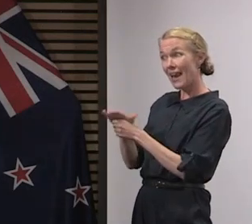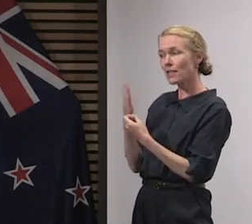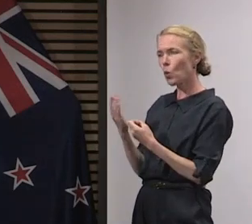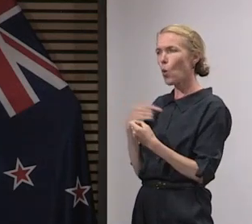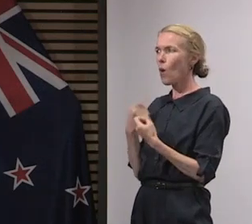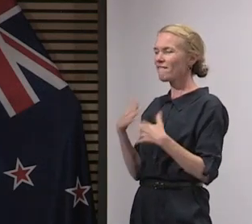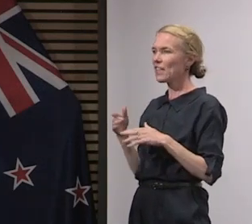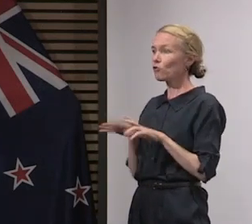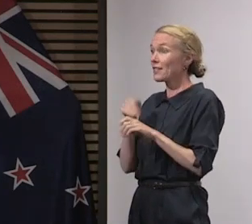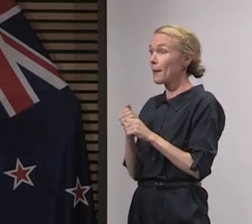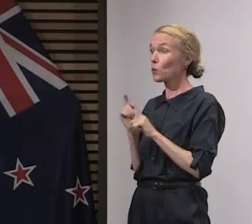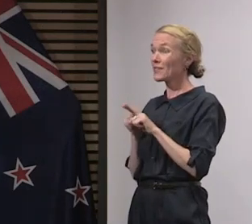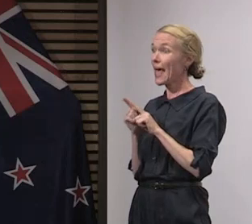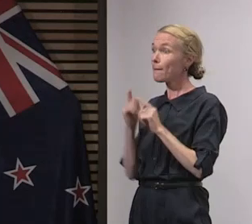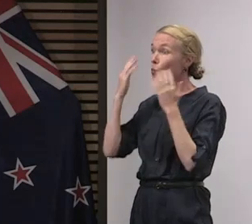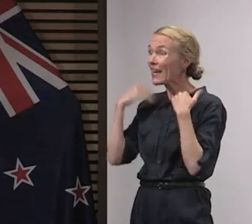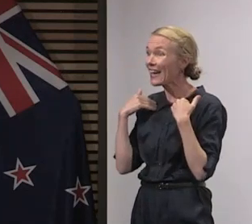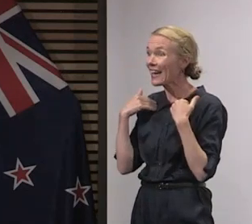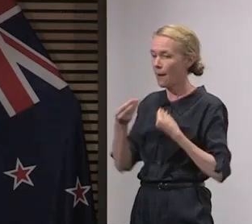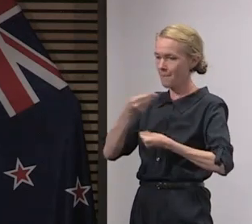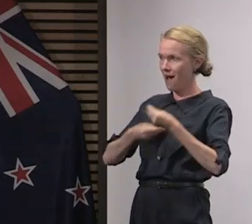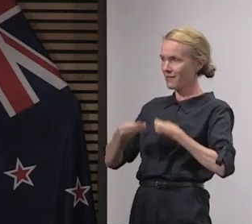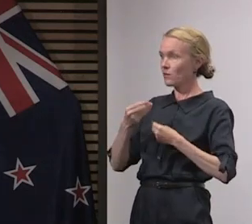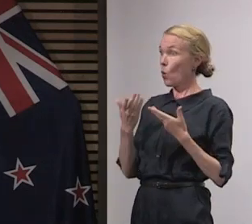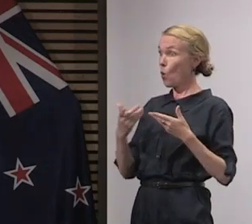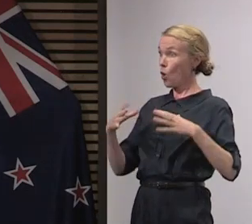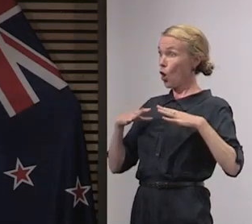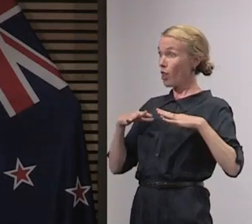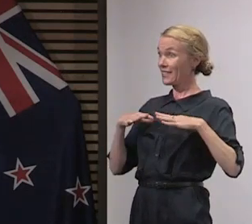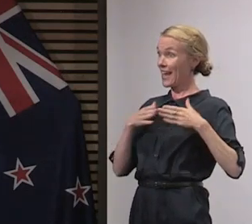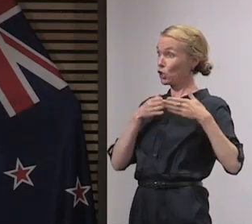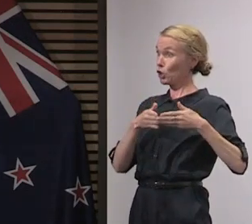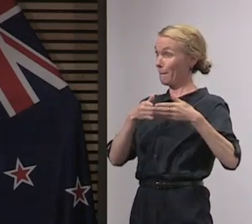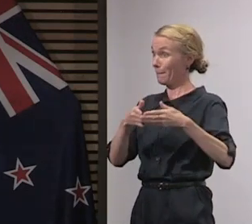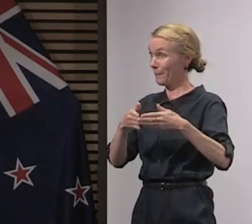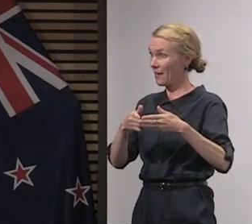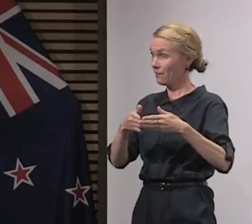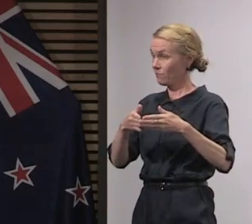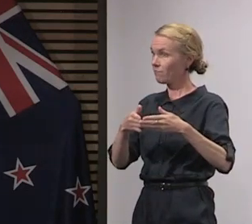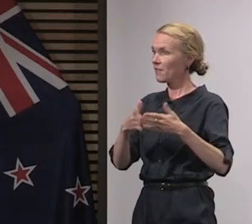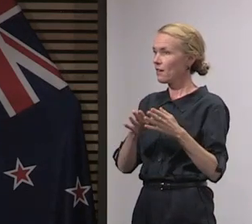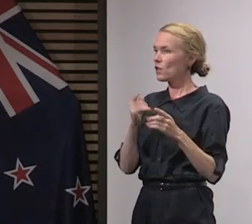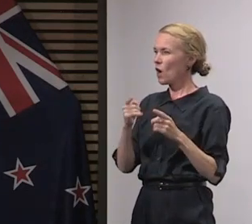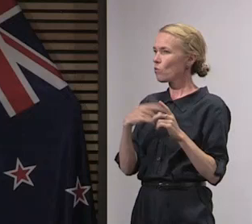where we have a group of cases that are all either related to a place or an event or in the